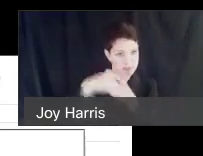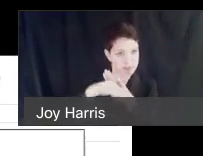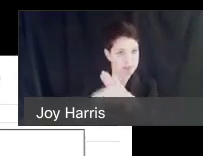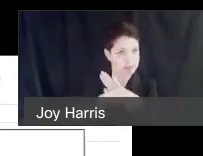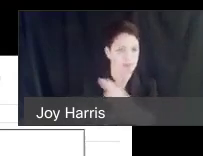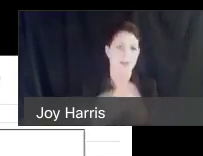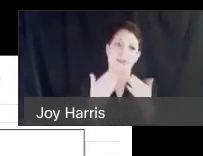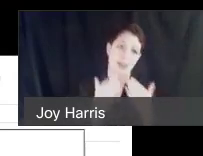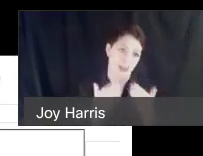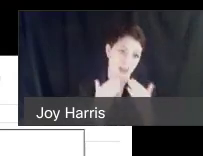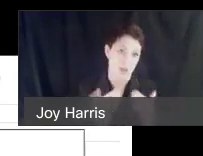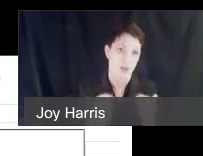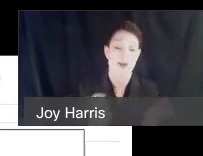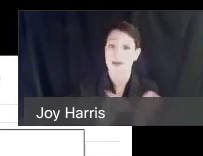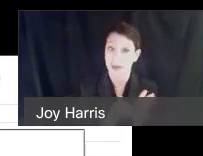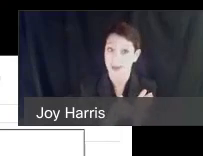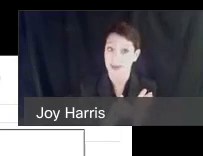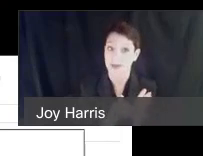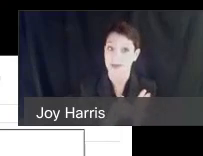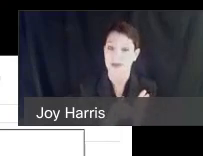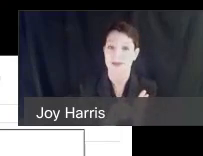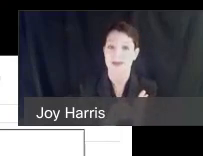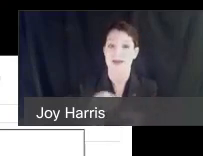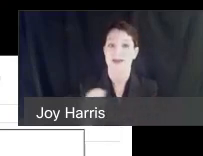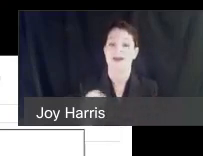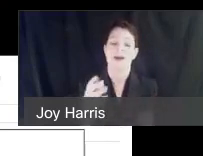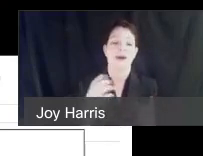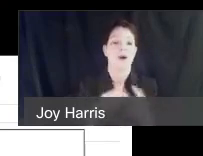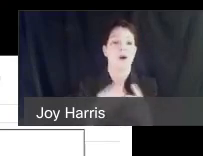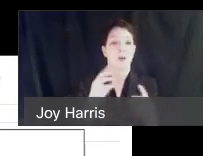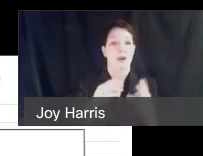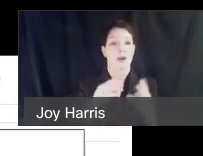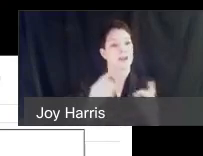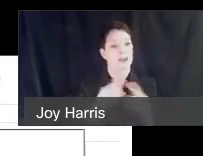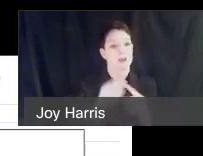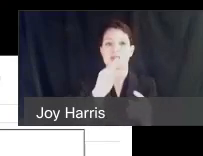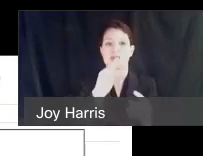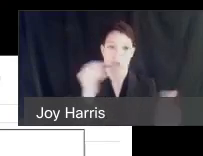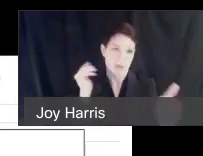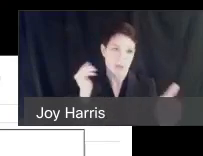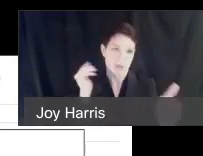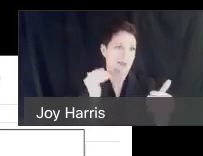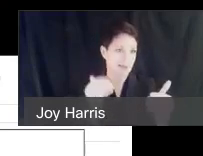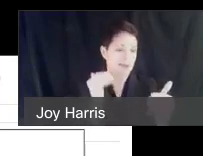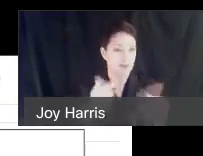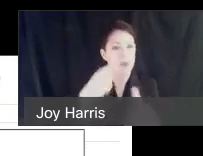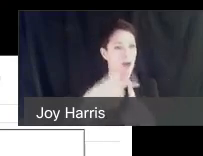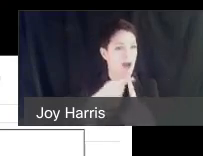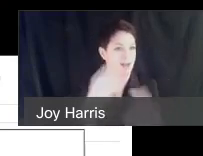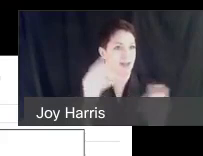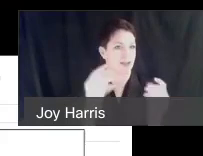again, there is that light in the tunnel, we could absolutely see that light, we are not quite there